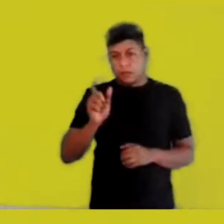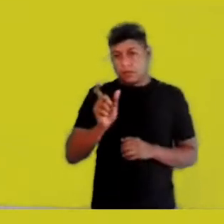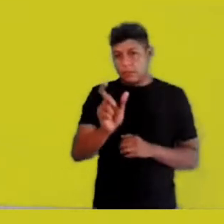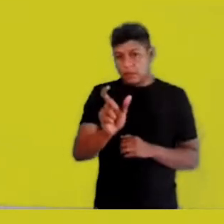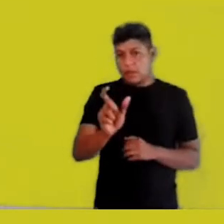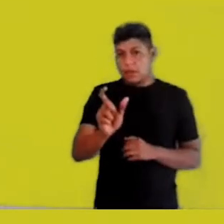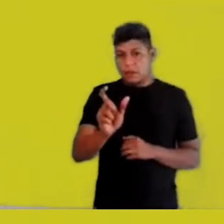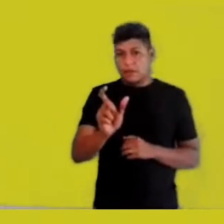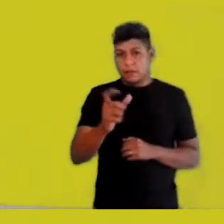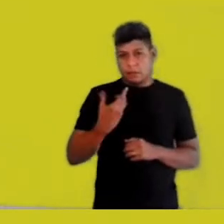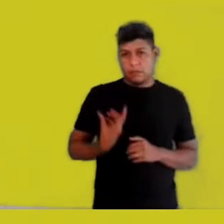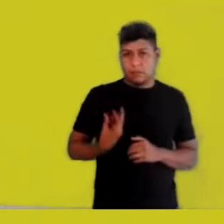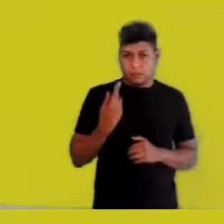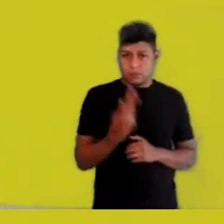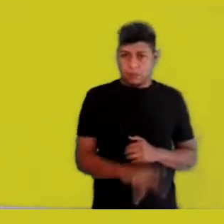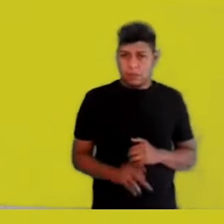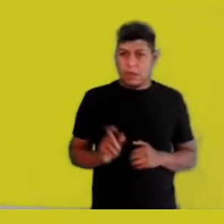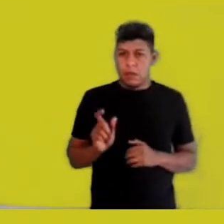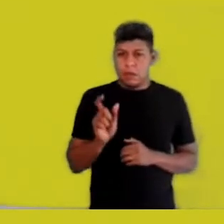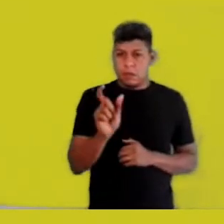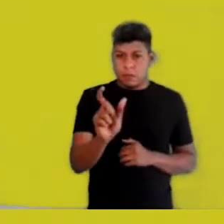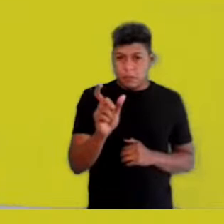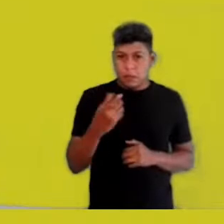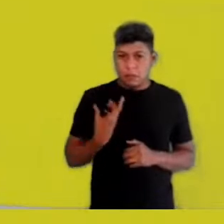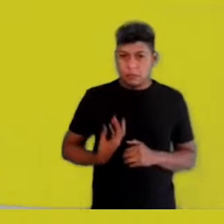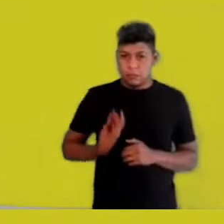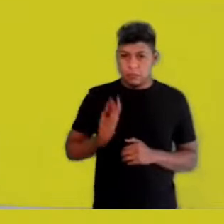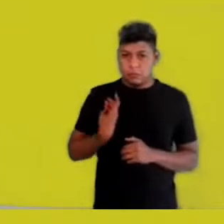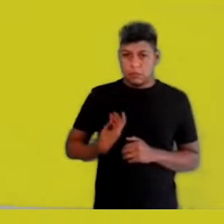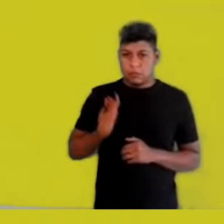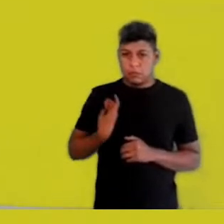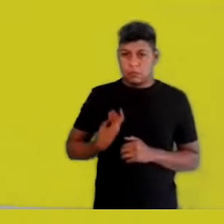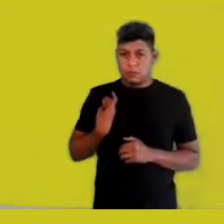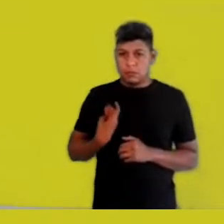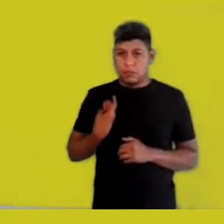many words about things I’ve been thinking about and, more than that,